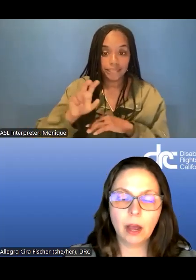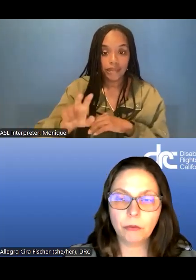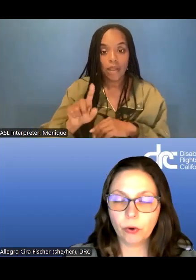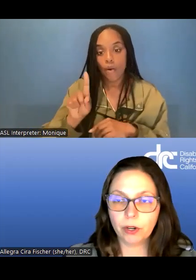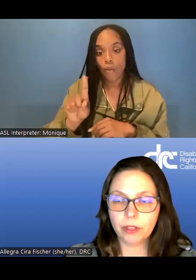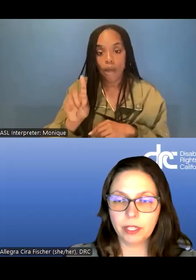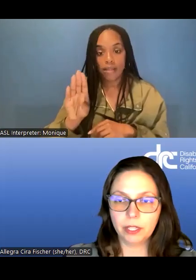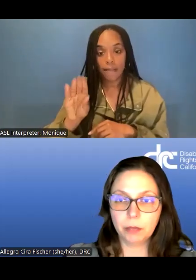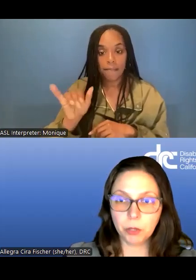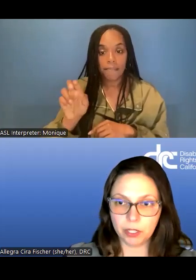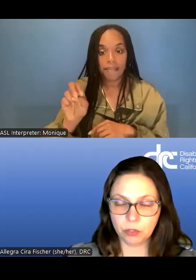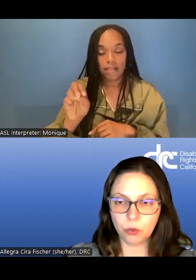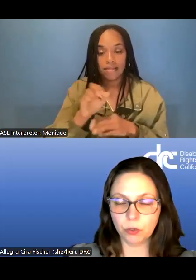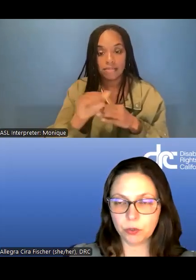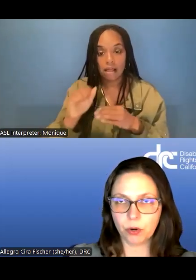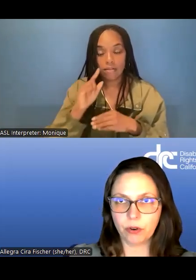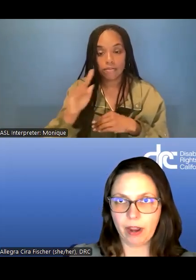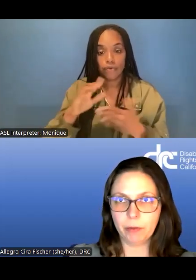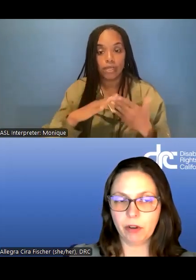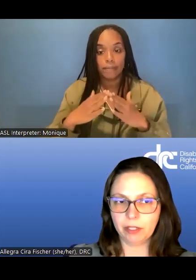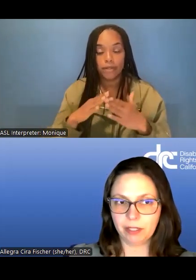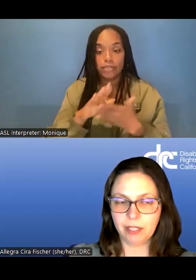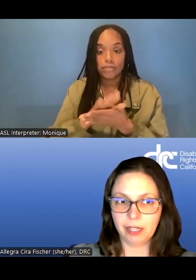for the community schools program across the state.